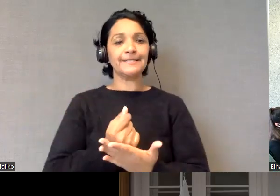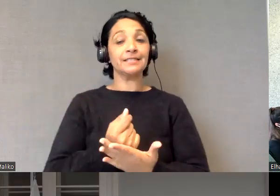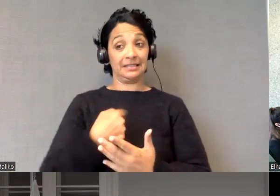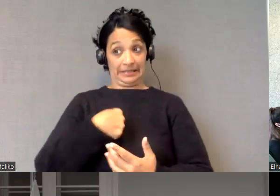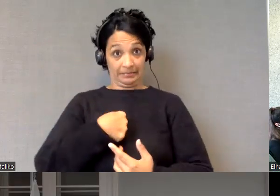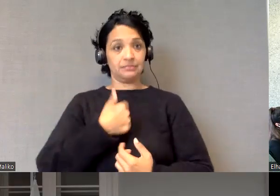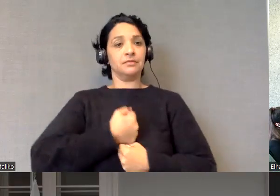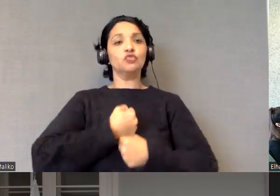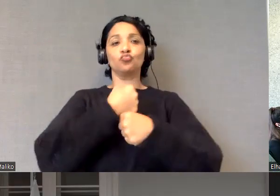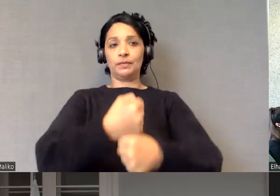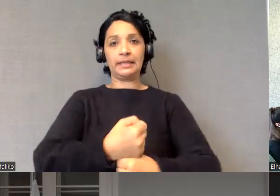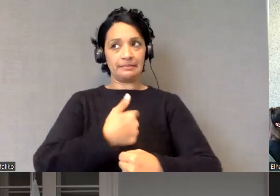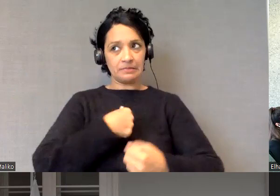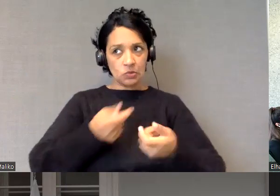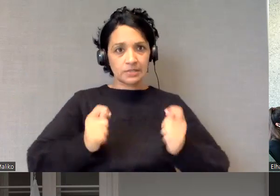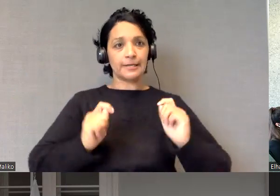so I'll do my best.